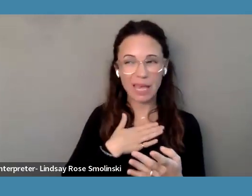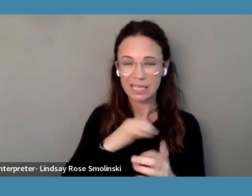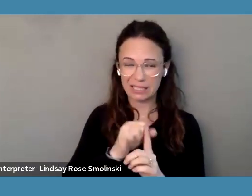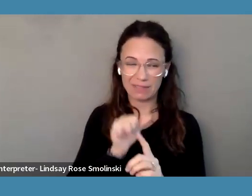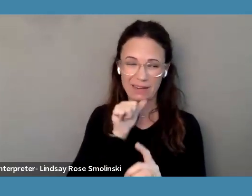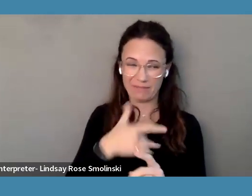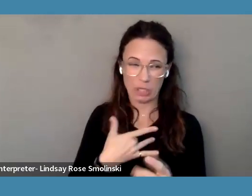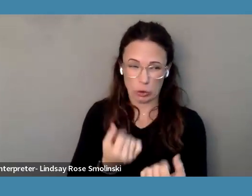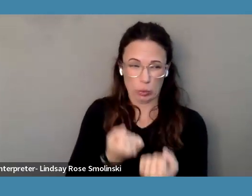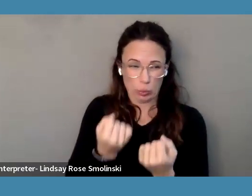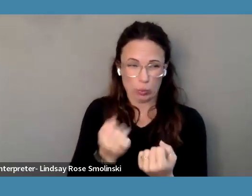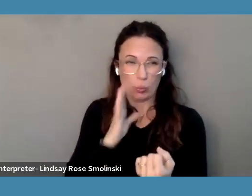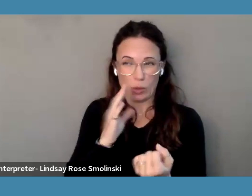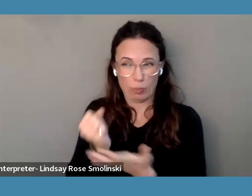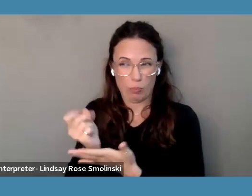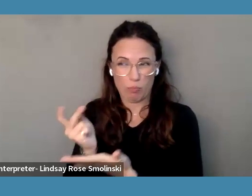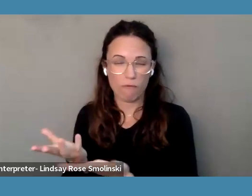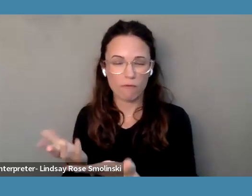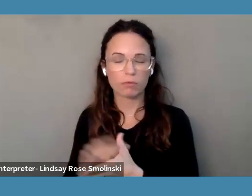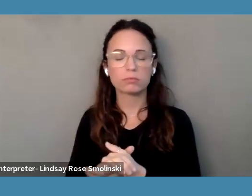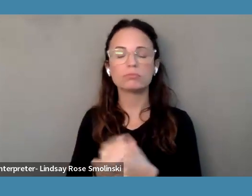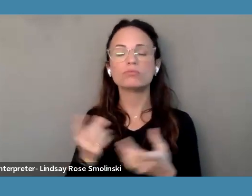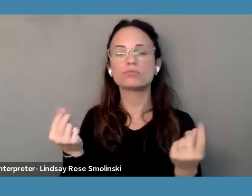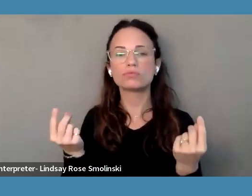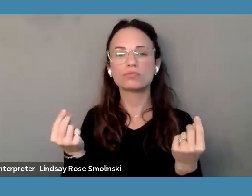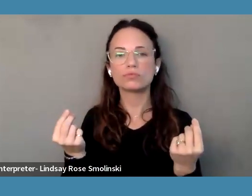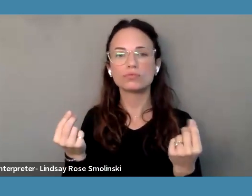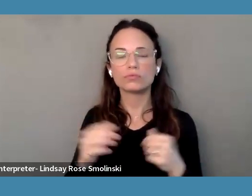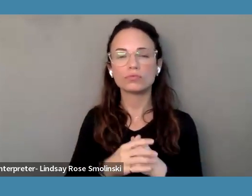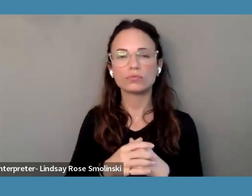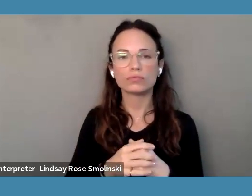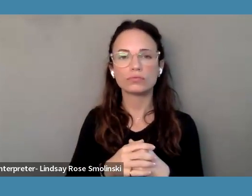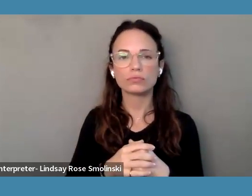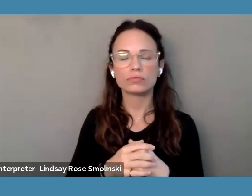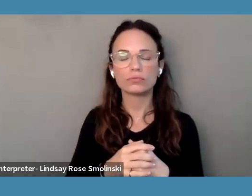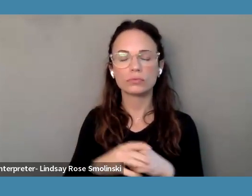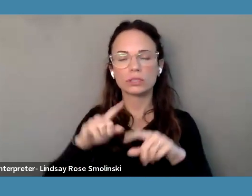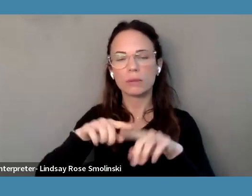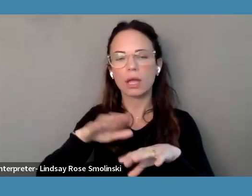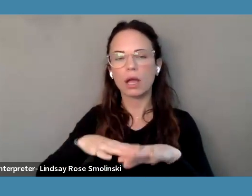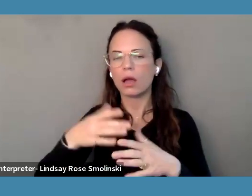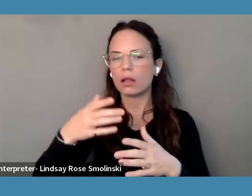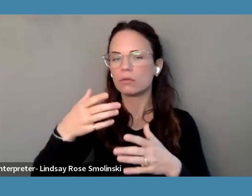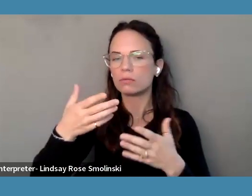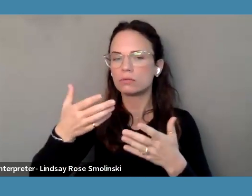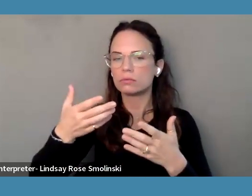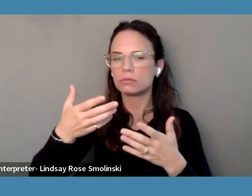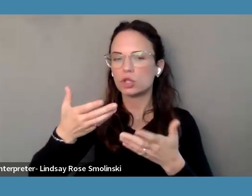So you need to, depending on what service it is, if there is a lower level of service